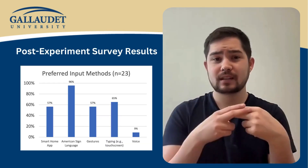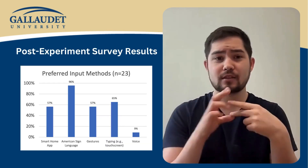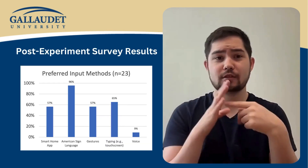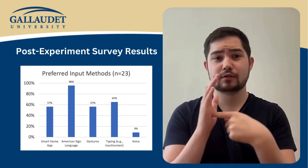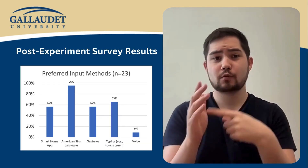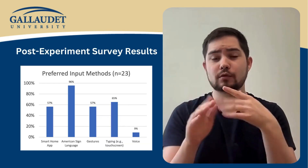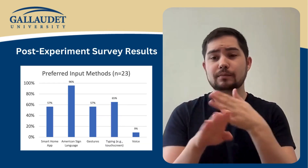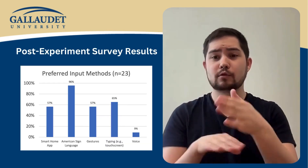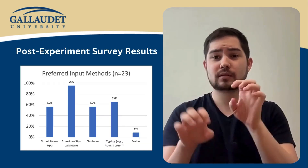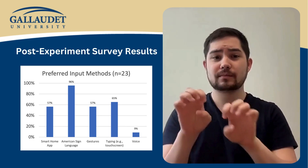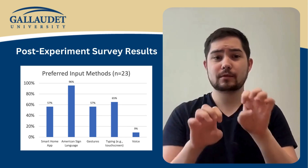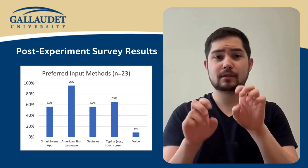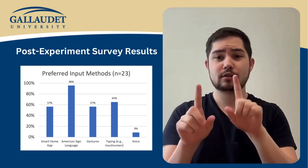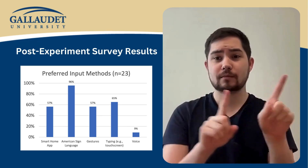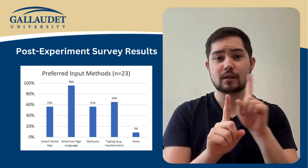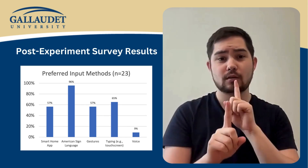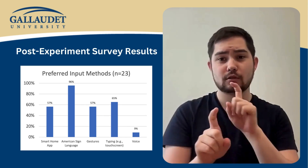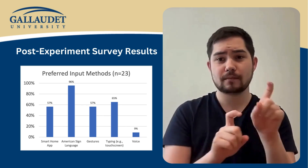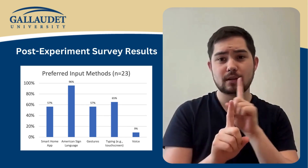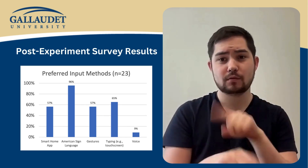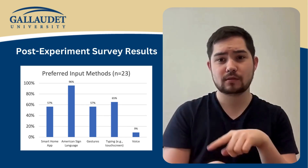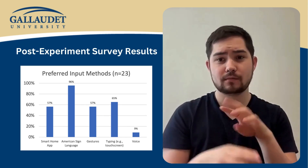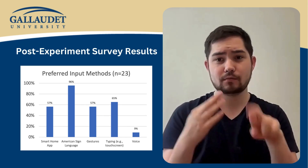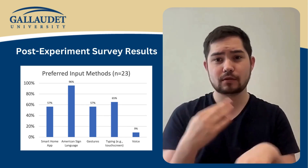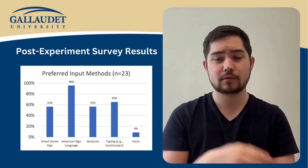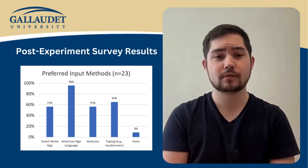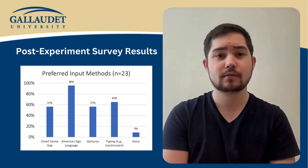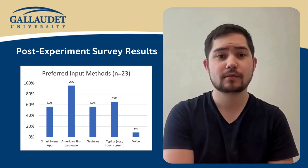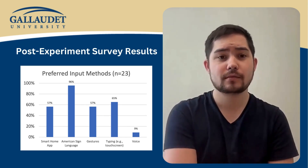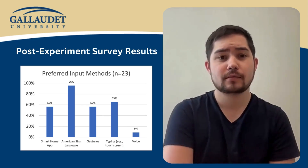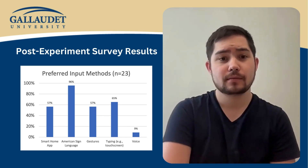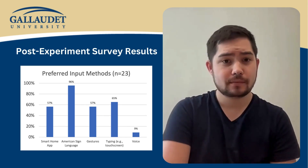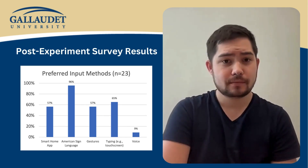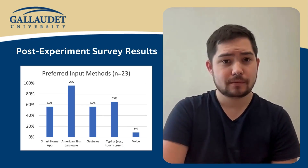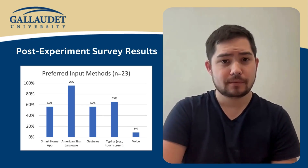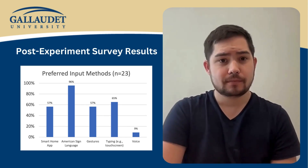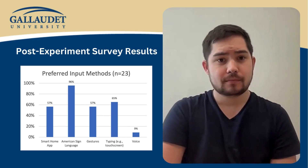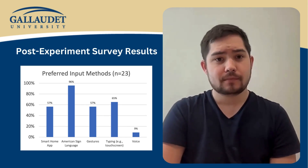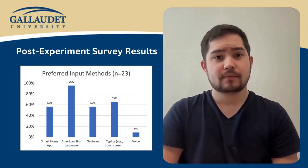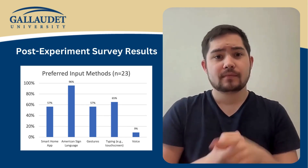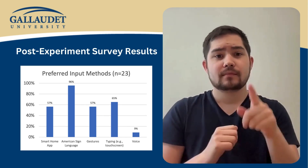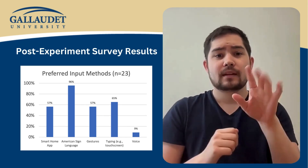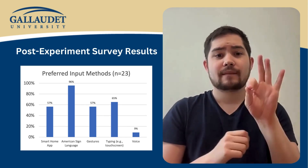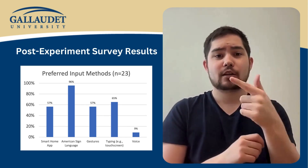This slide shows the post experiment survey results. Figure six illustrates the participants'